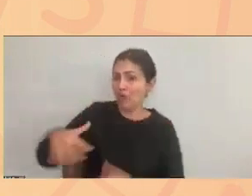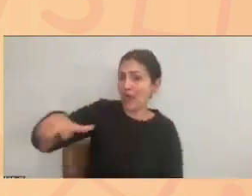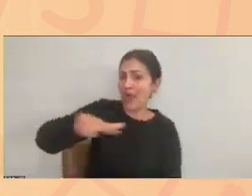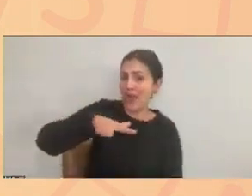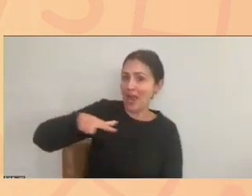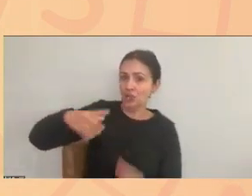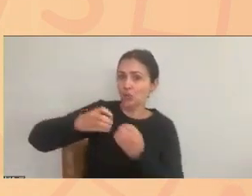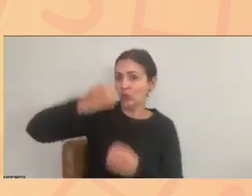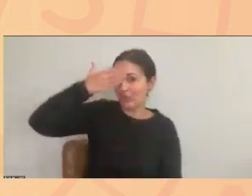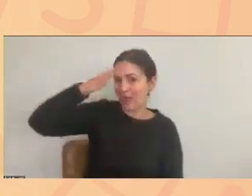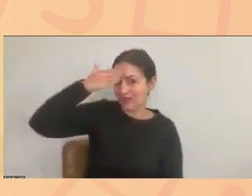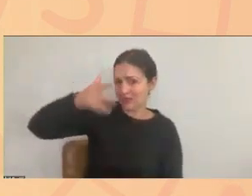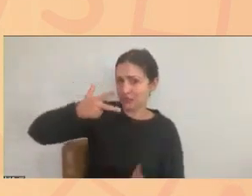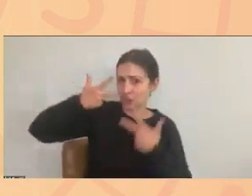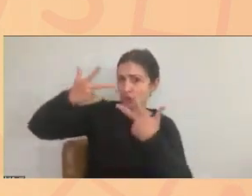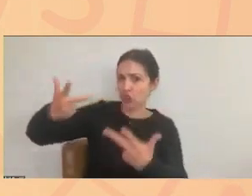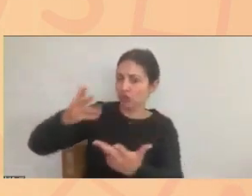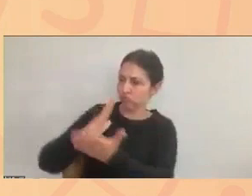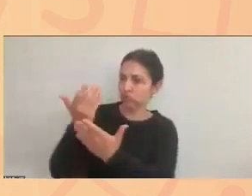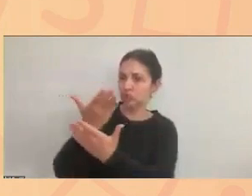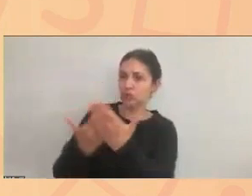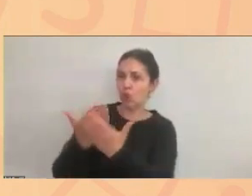And that's where we get our like,